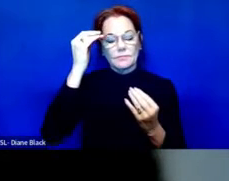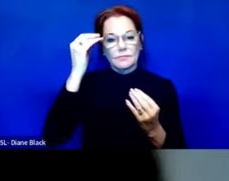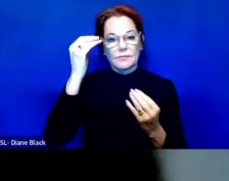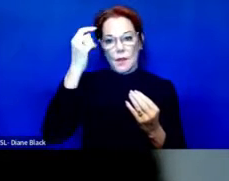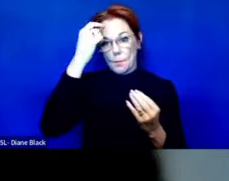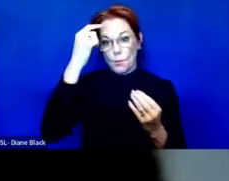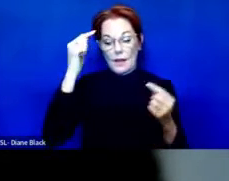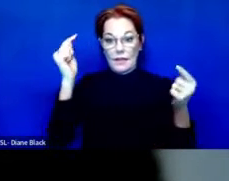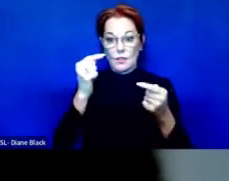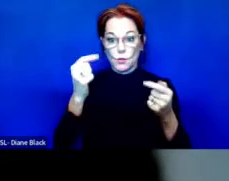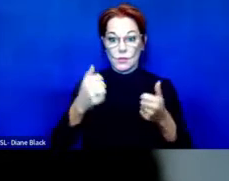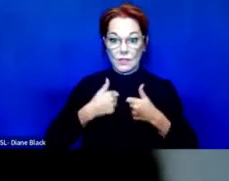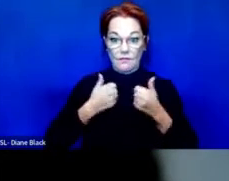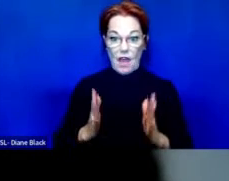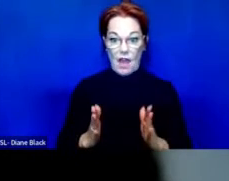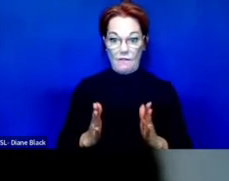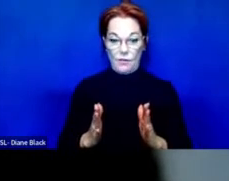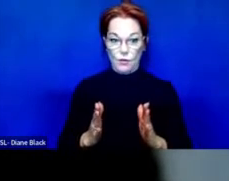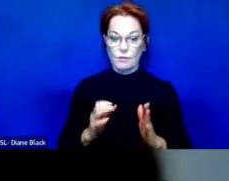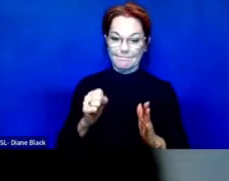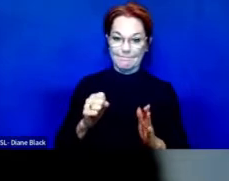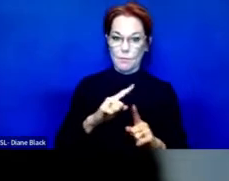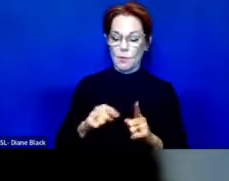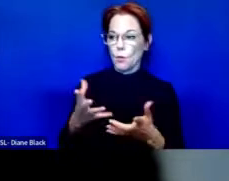but we really like to have somebody who's been impacted by